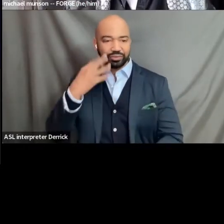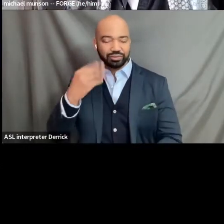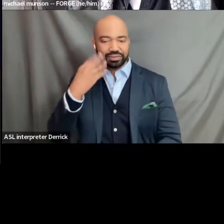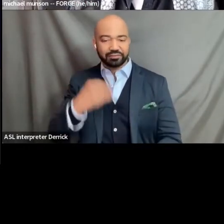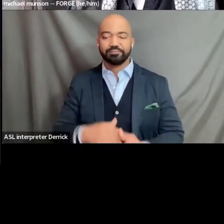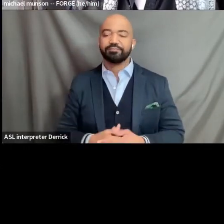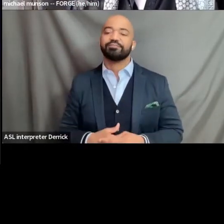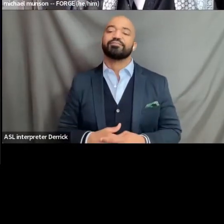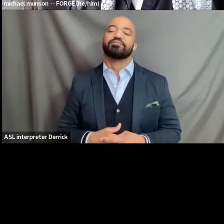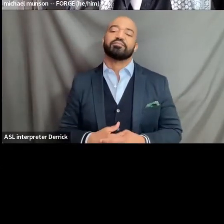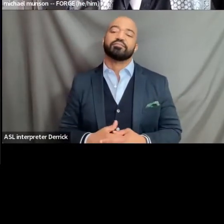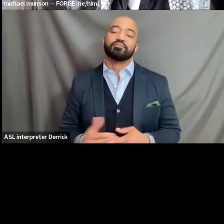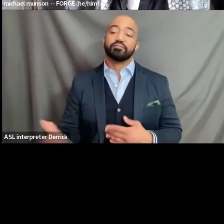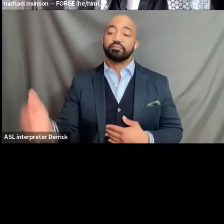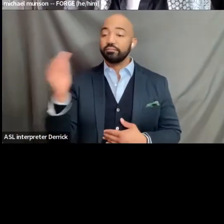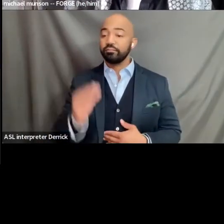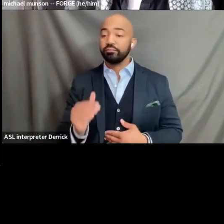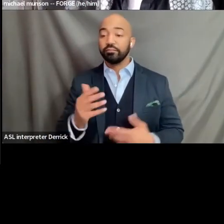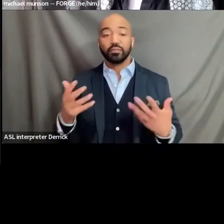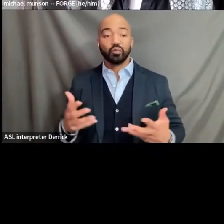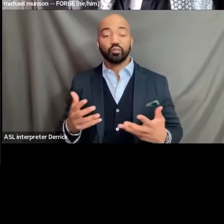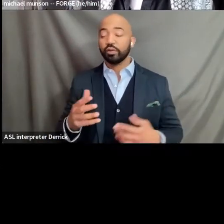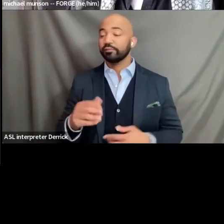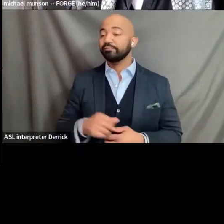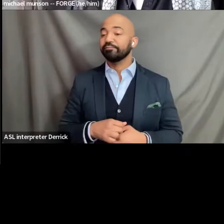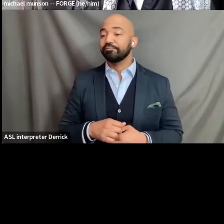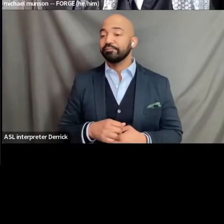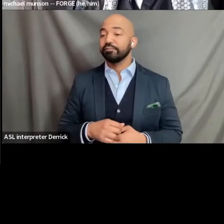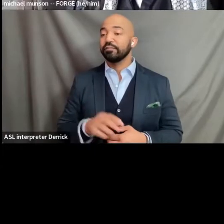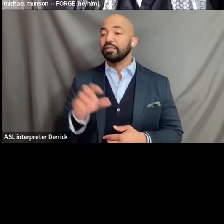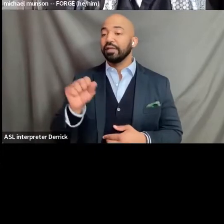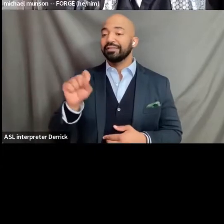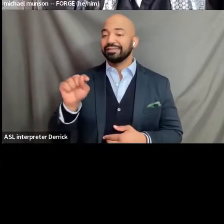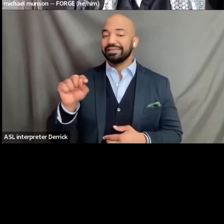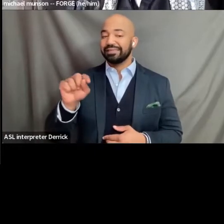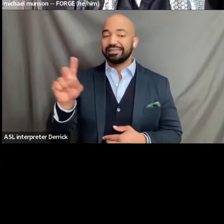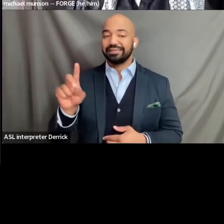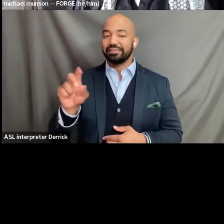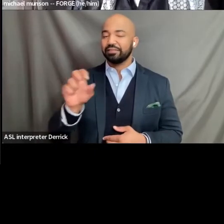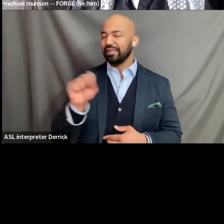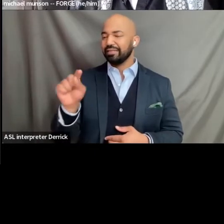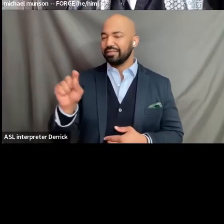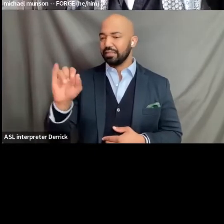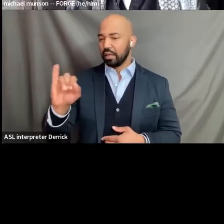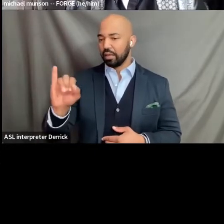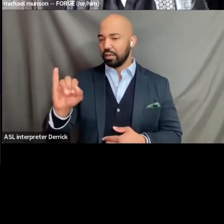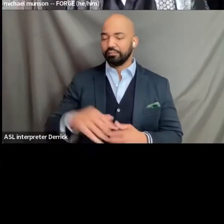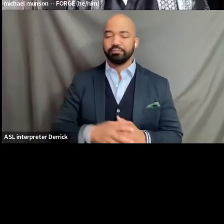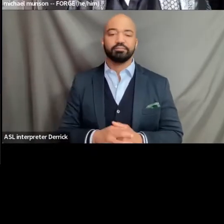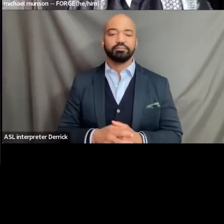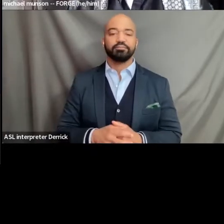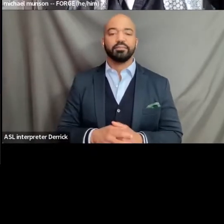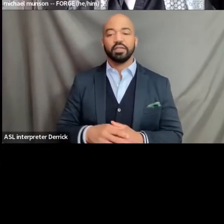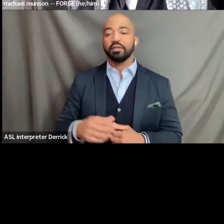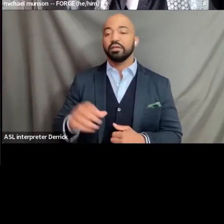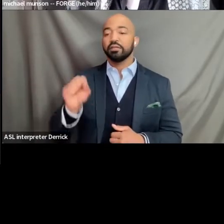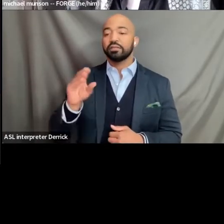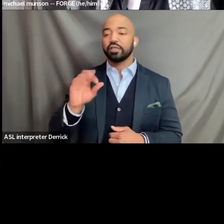The next piece that we're gonna talk about with ACEs is sexually transmitted infections and we don't have good comparative data here.